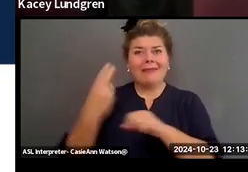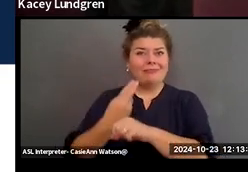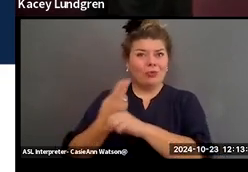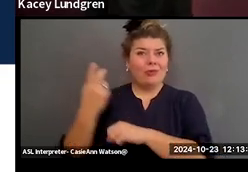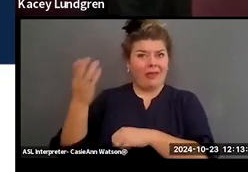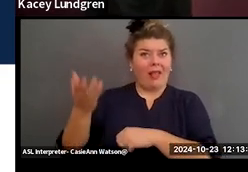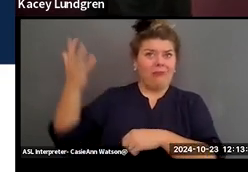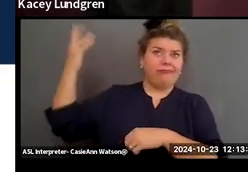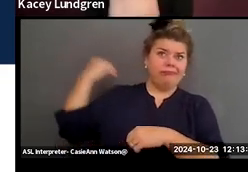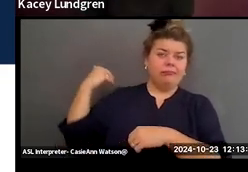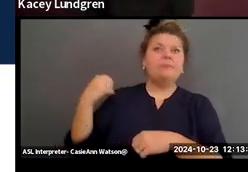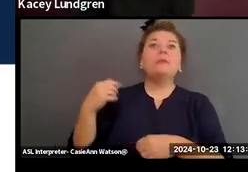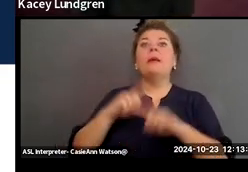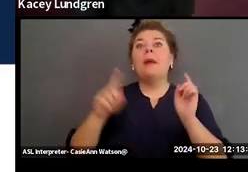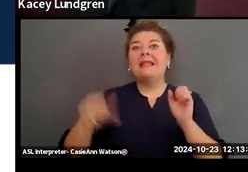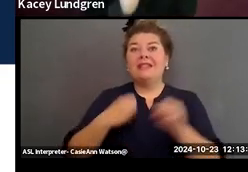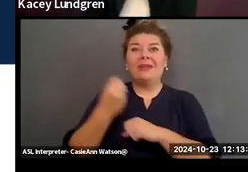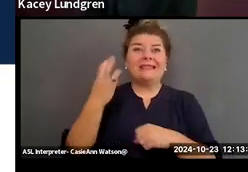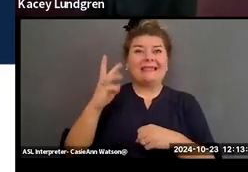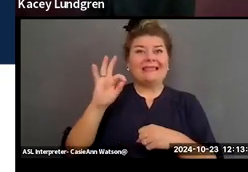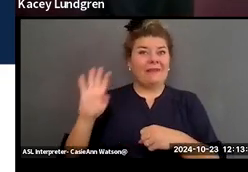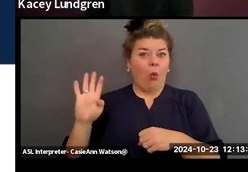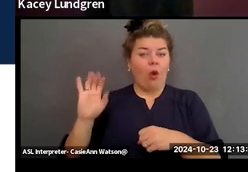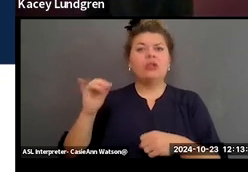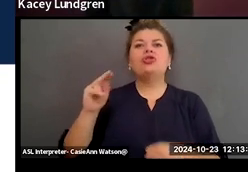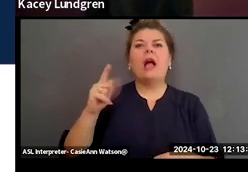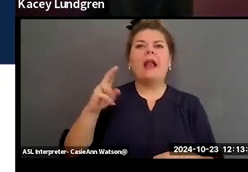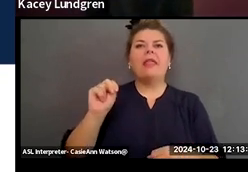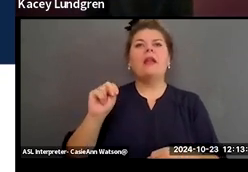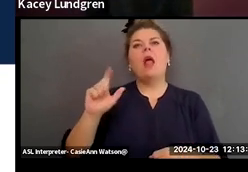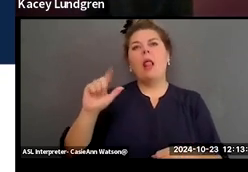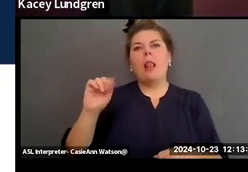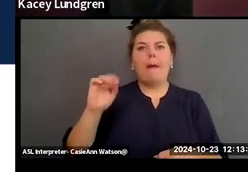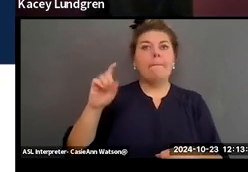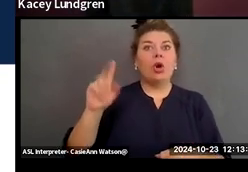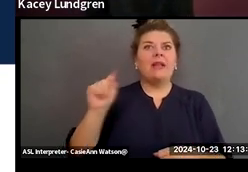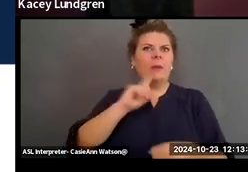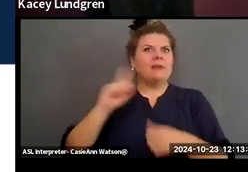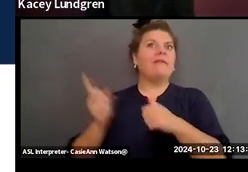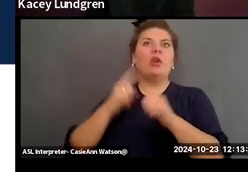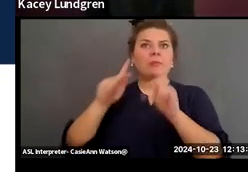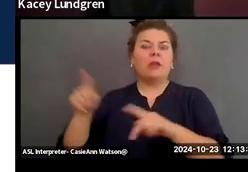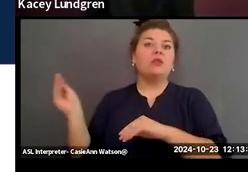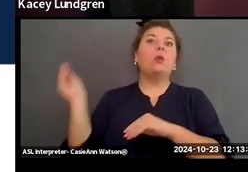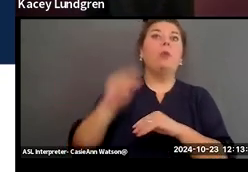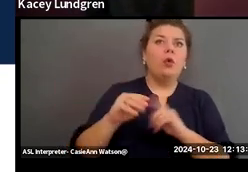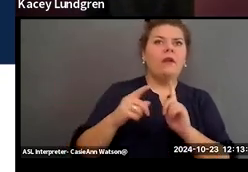In 1694, Jonathan Lambert was the first deaf person known to move from Kent to Martha's Vineyard.